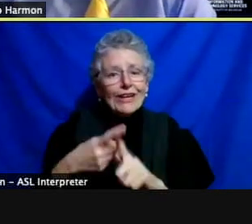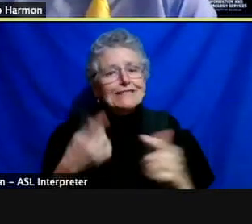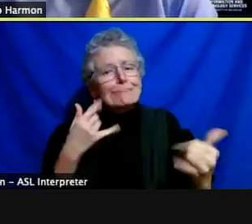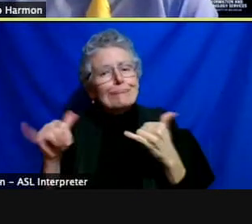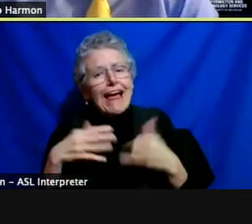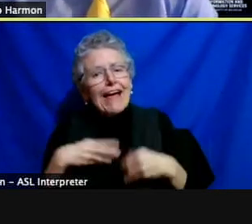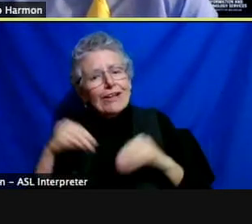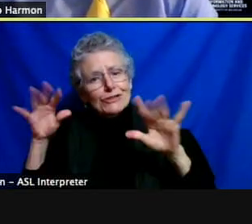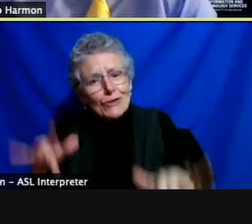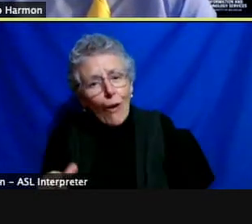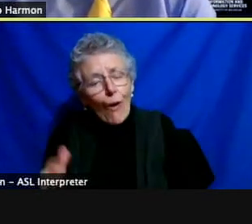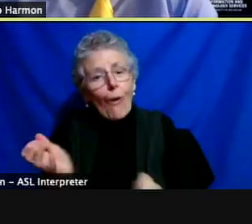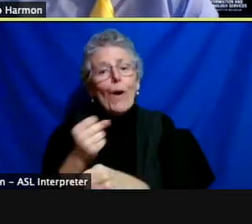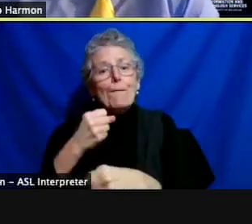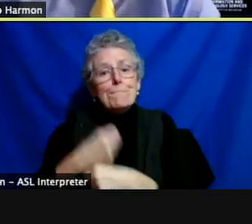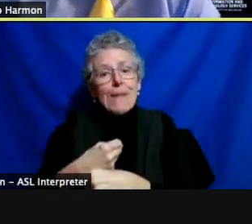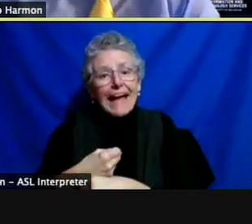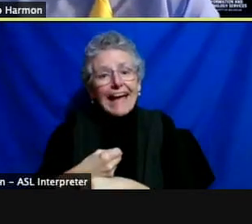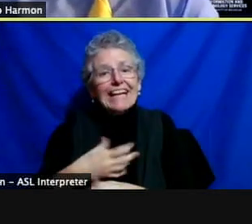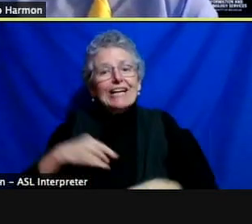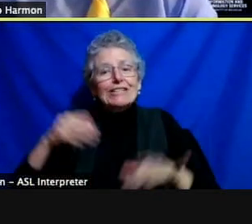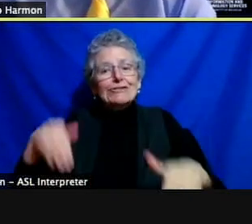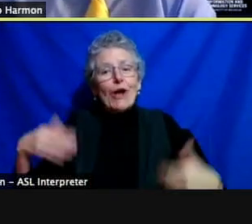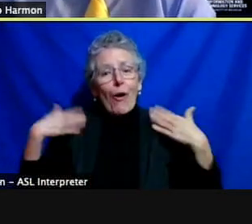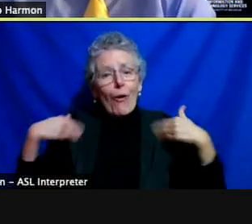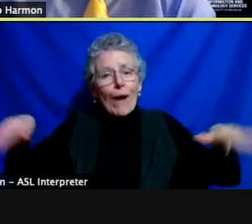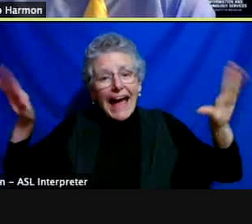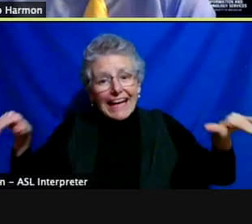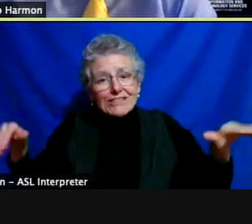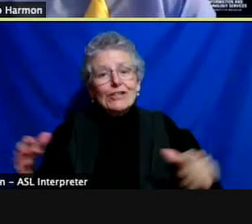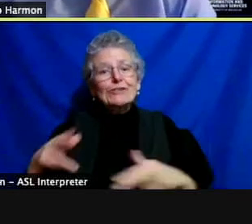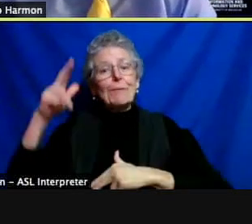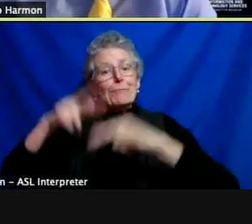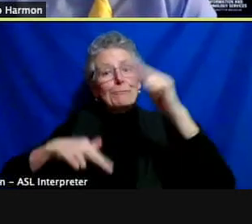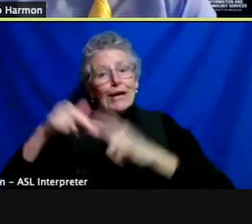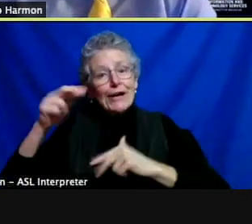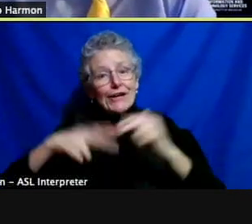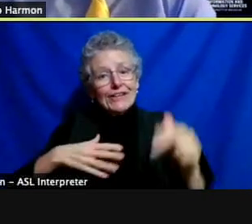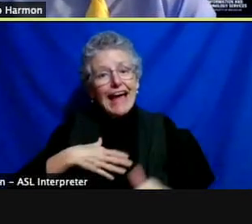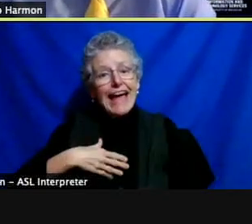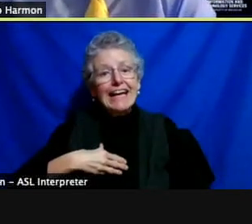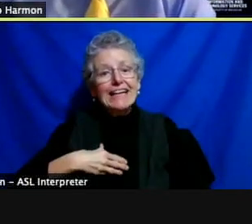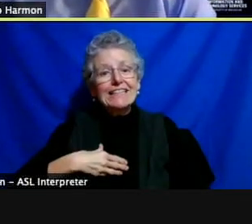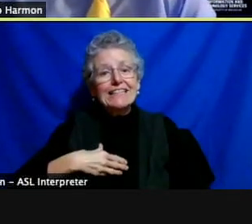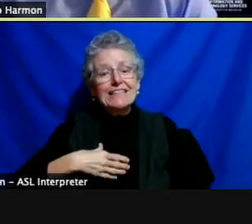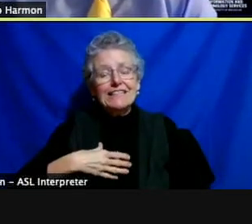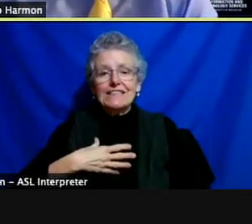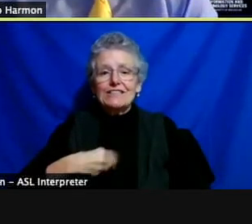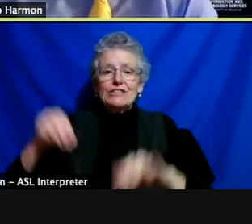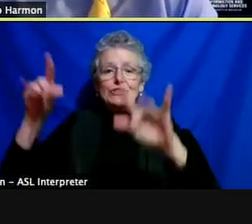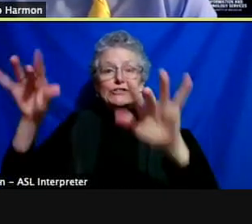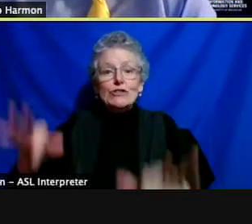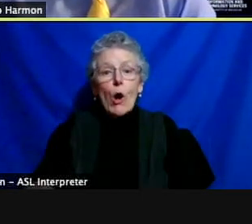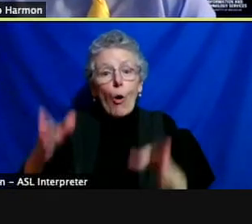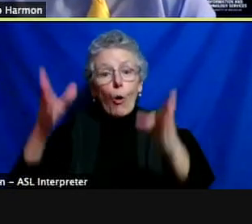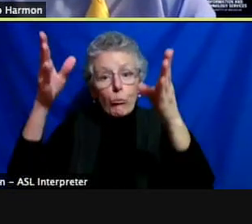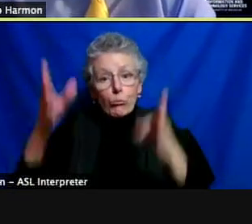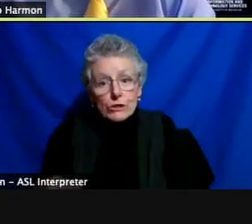make snow angels, build a snow person, or have a snowball fight, but please don't hit your friendly VP.